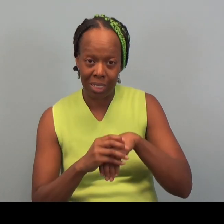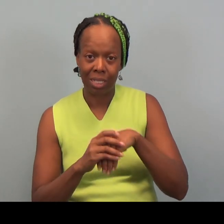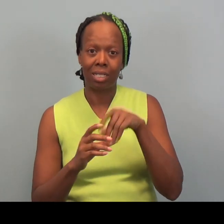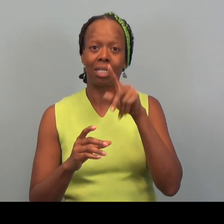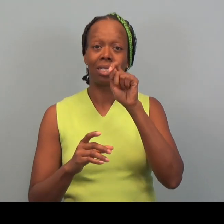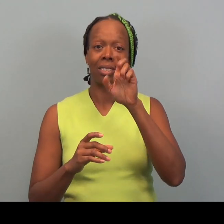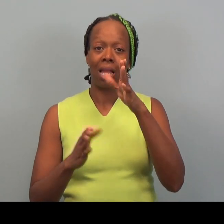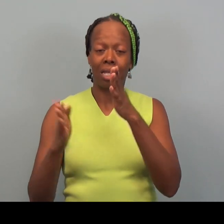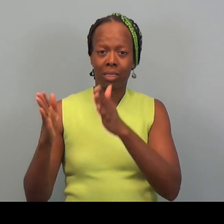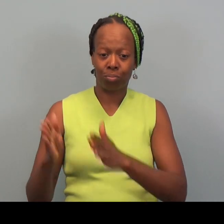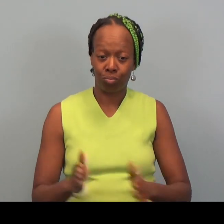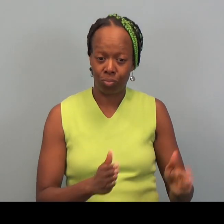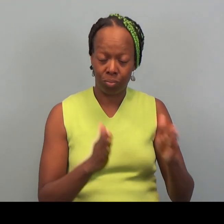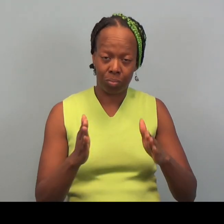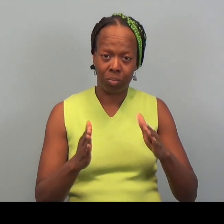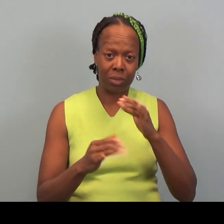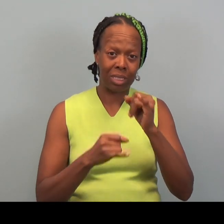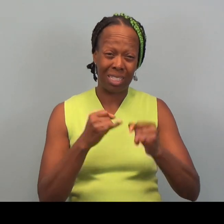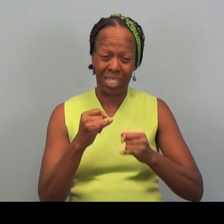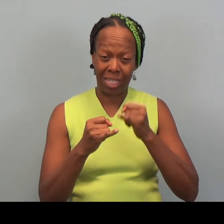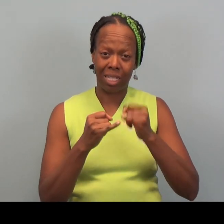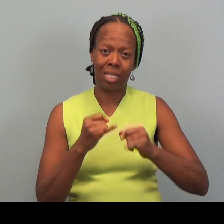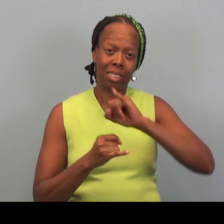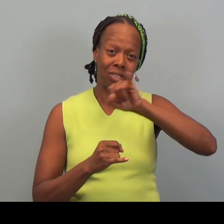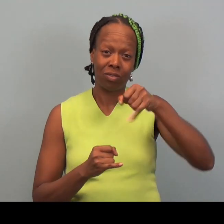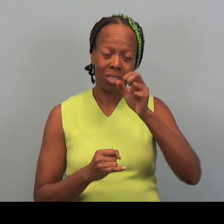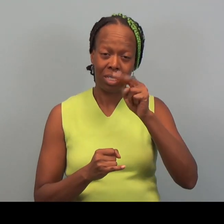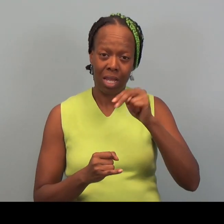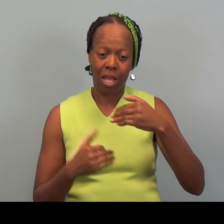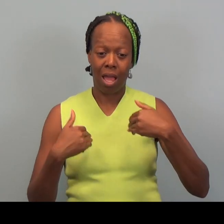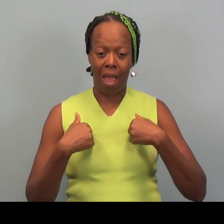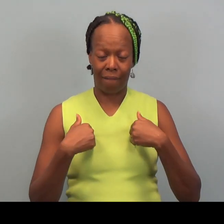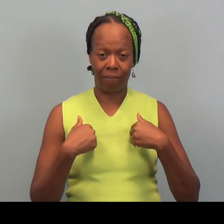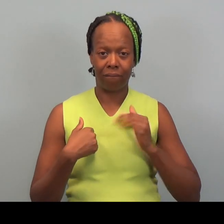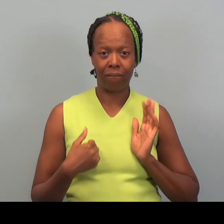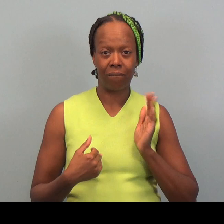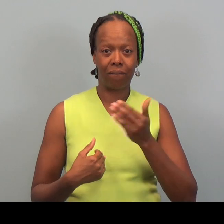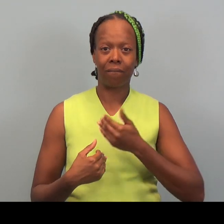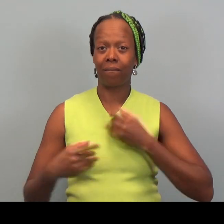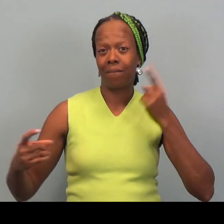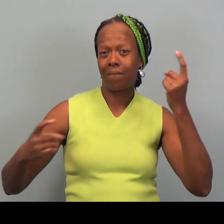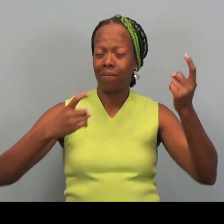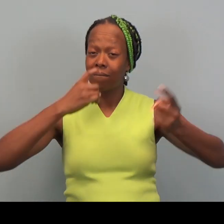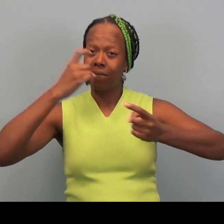and then at the end of January, we have our Grand Opening Day.